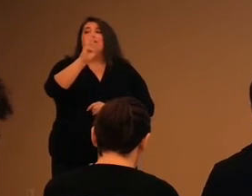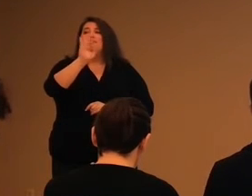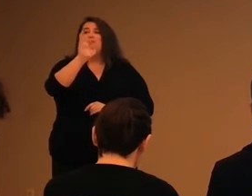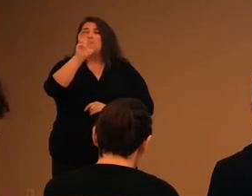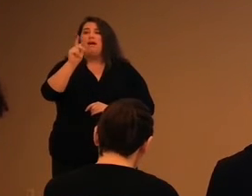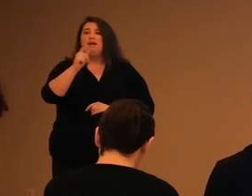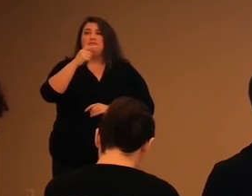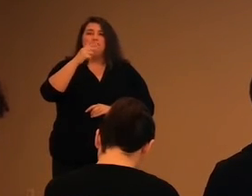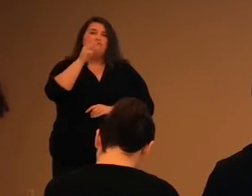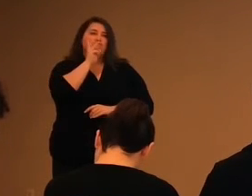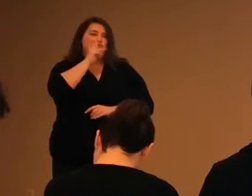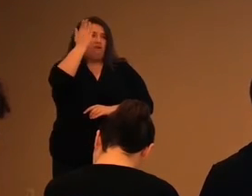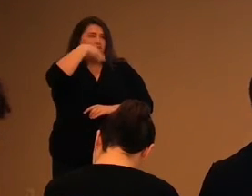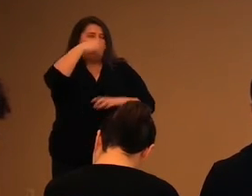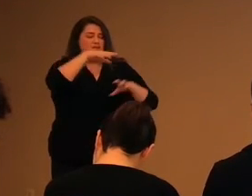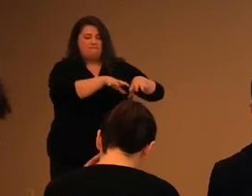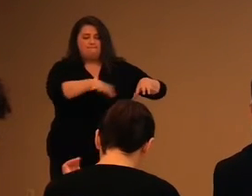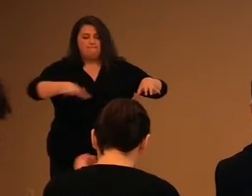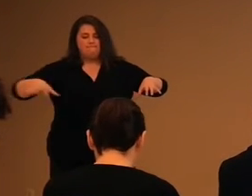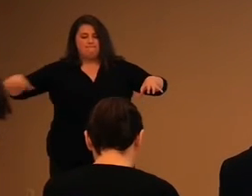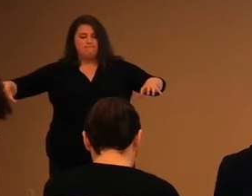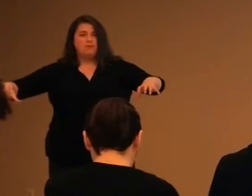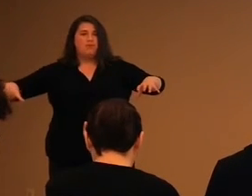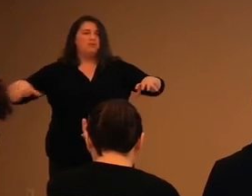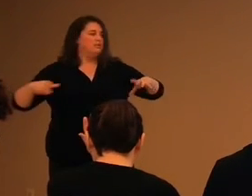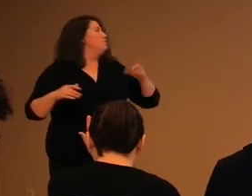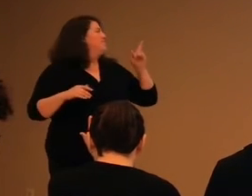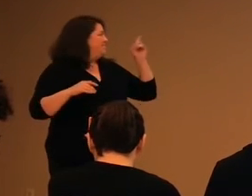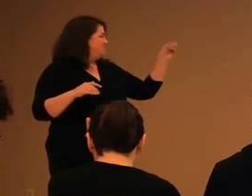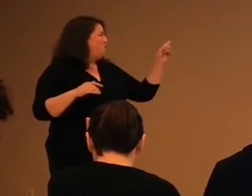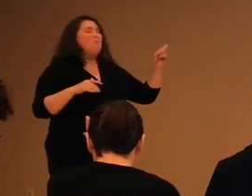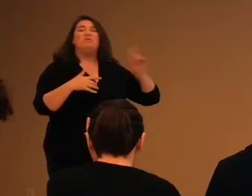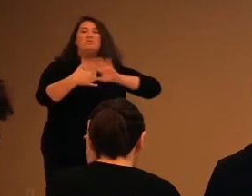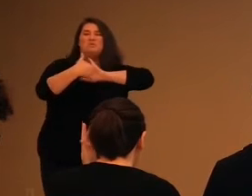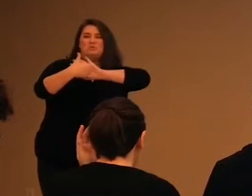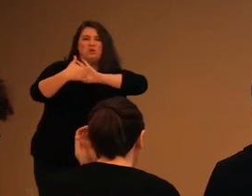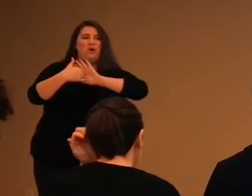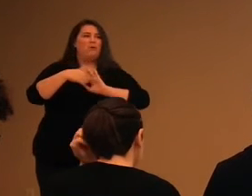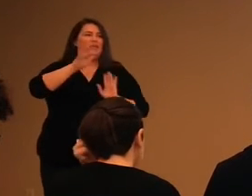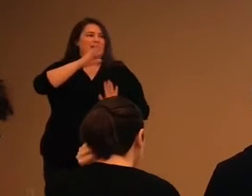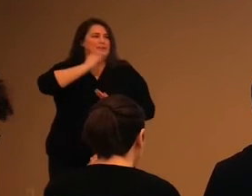And so these models are all designed to replicate that experience along the riverfront